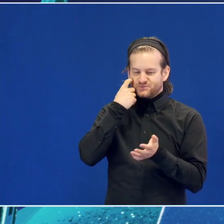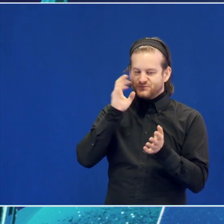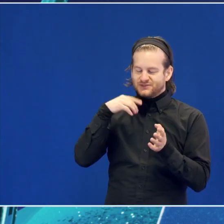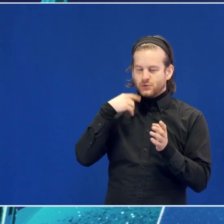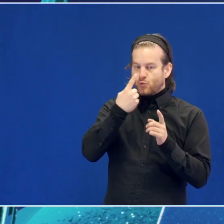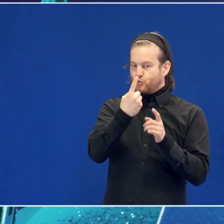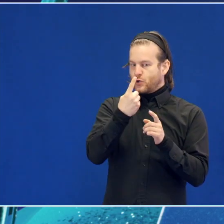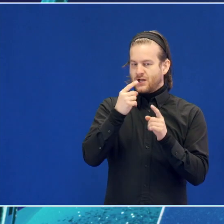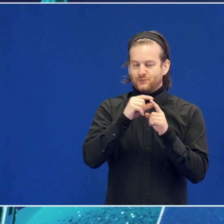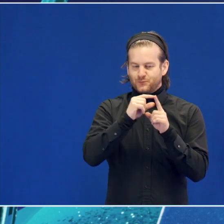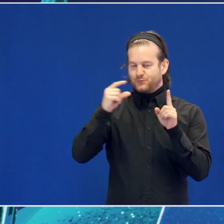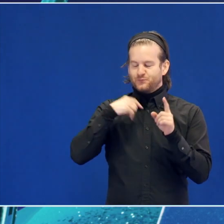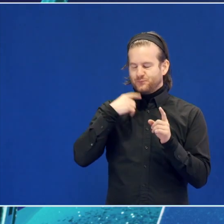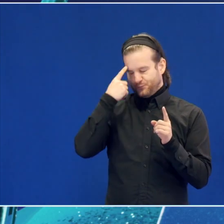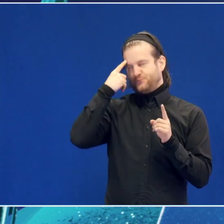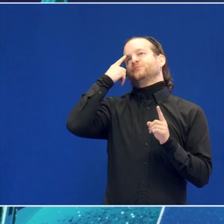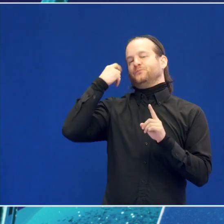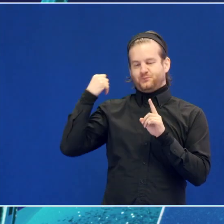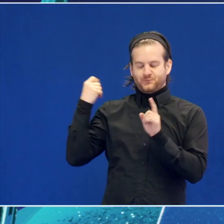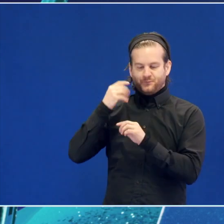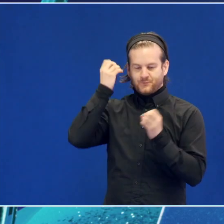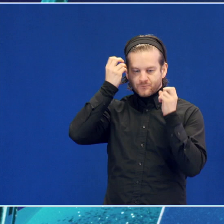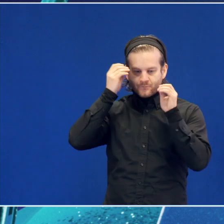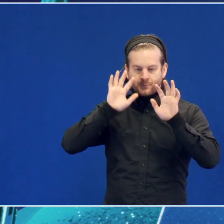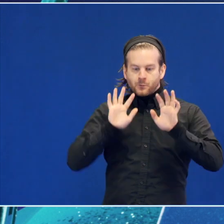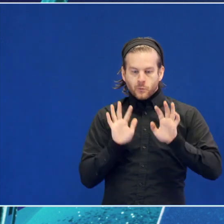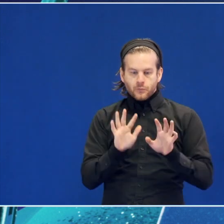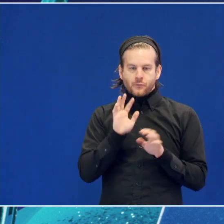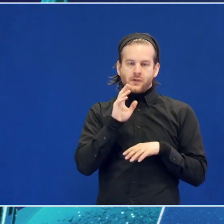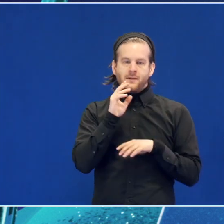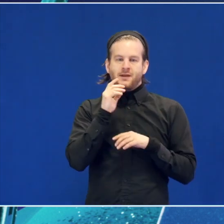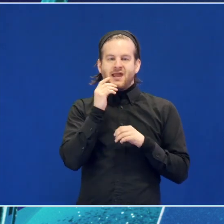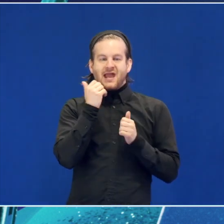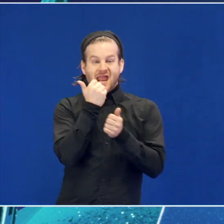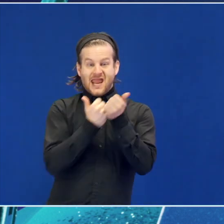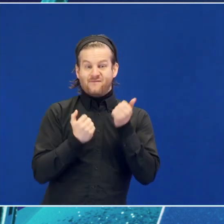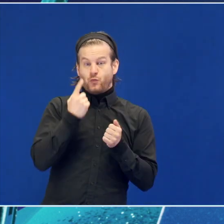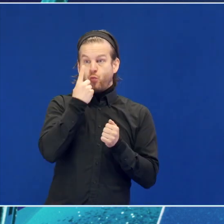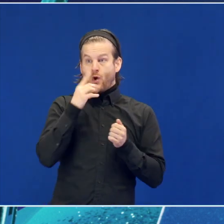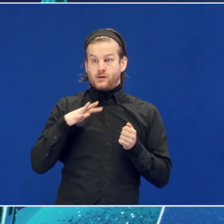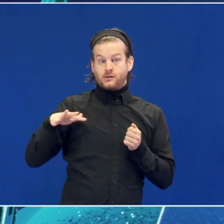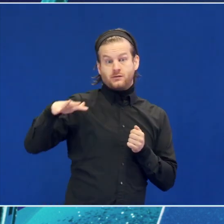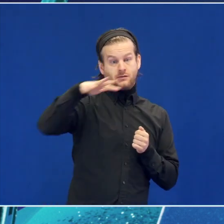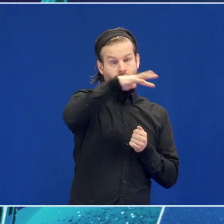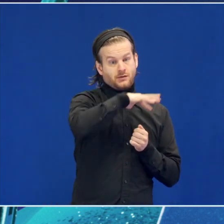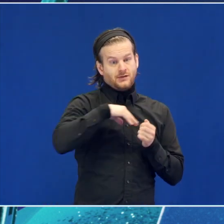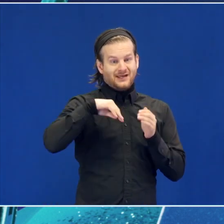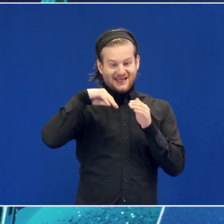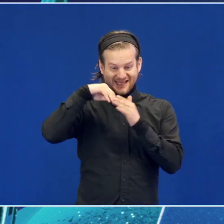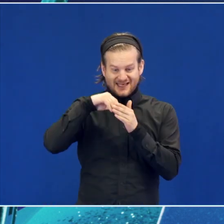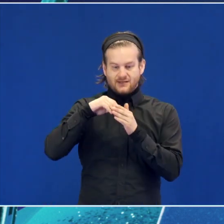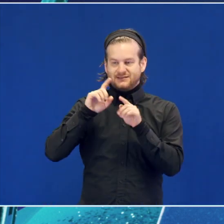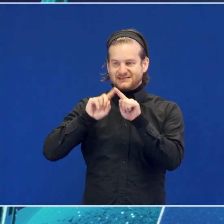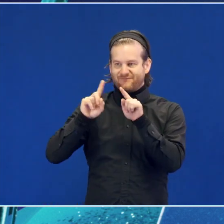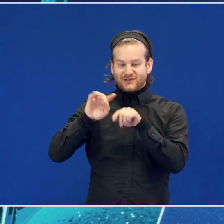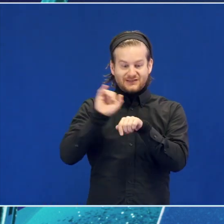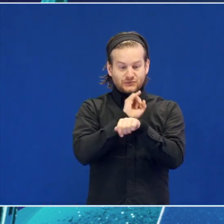and these are things that I think everybody in the accessibility industry should be paying attention to, there are two words, "harness engineering"